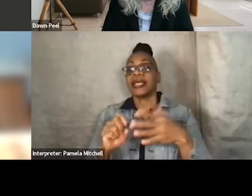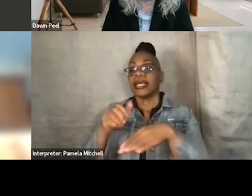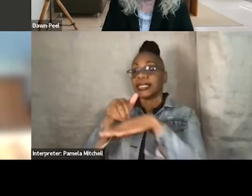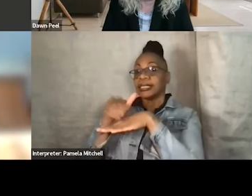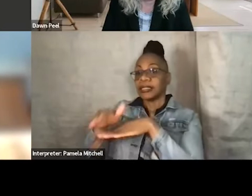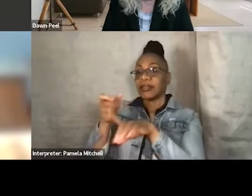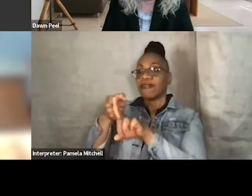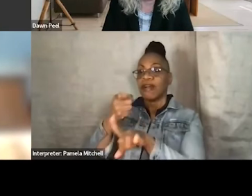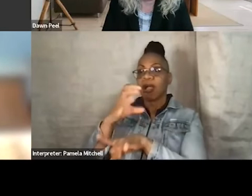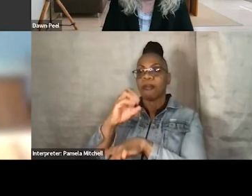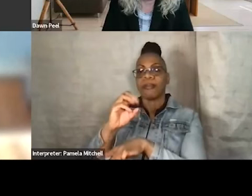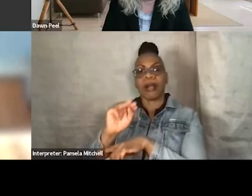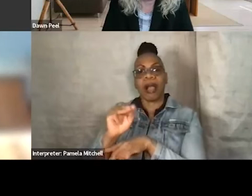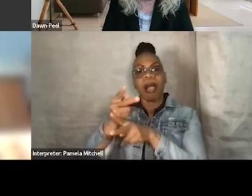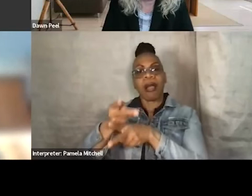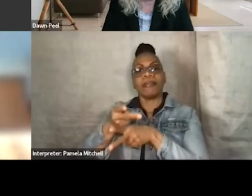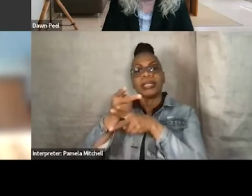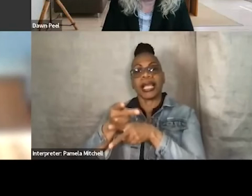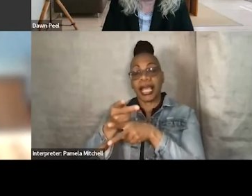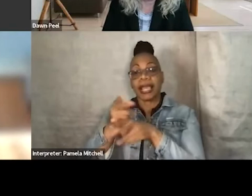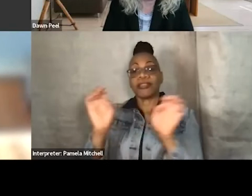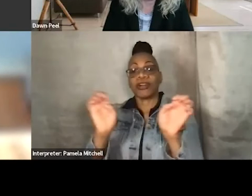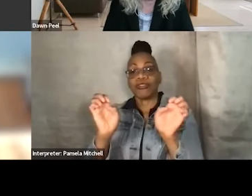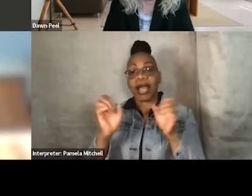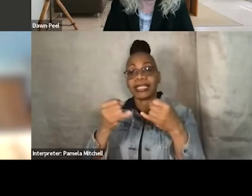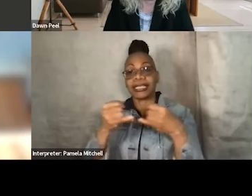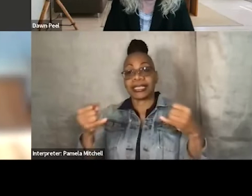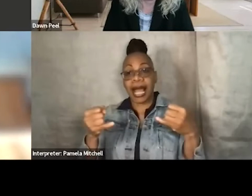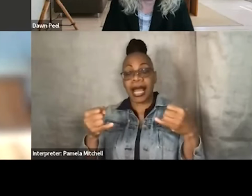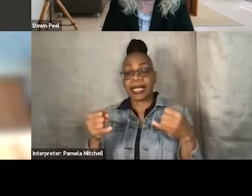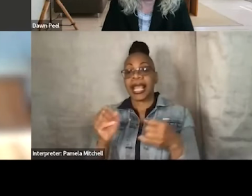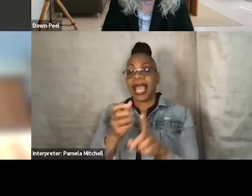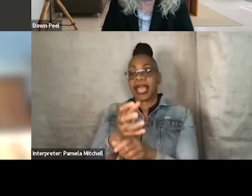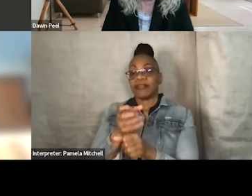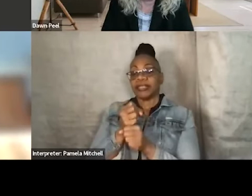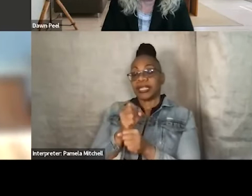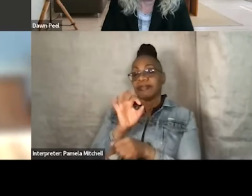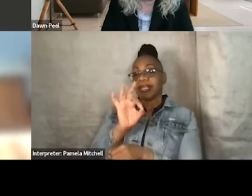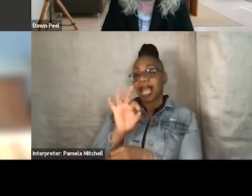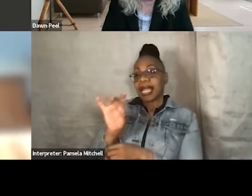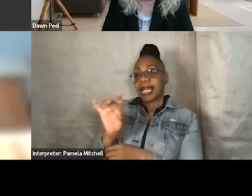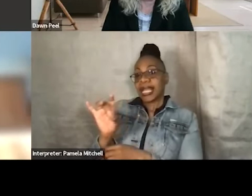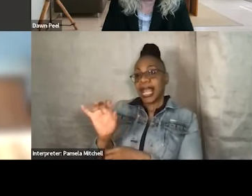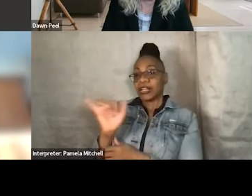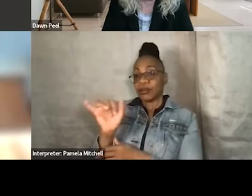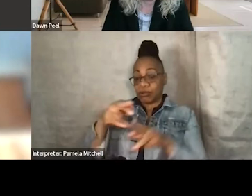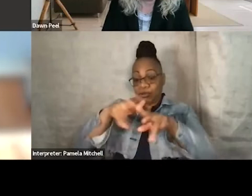the crisis line, and CommCare receives the 988 and our regional crisis calls,